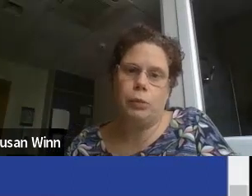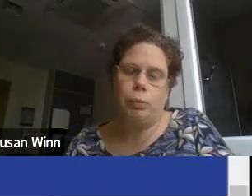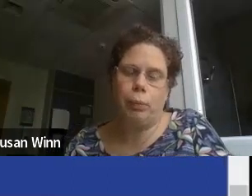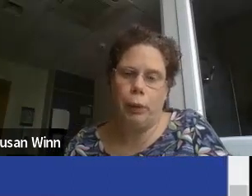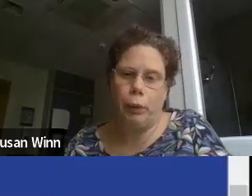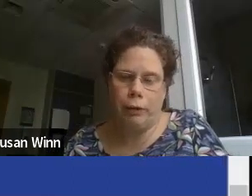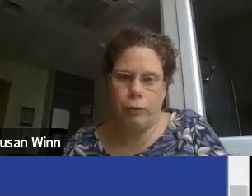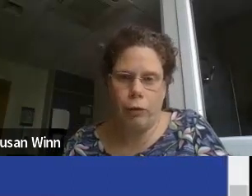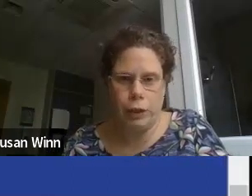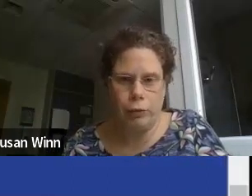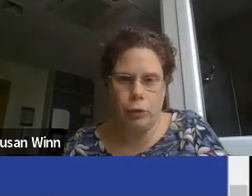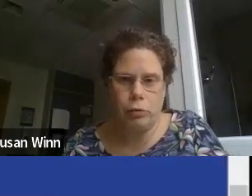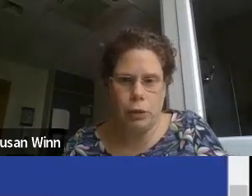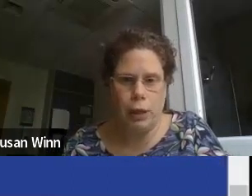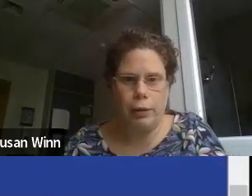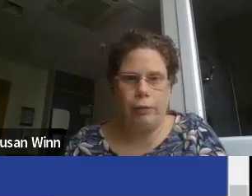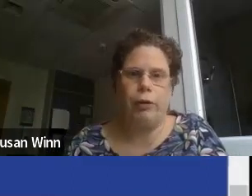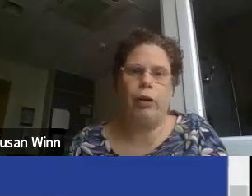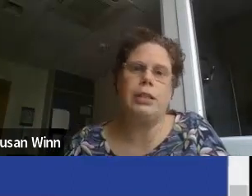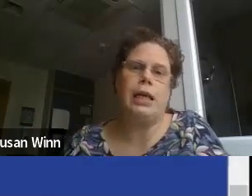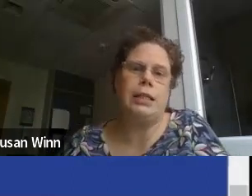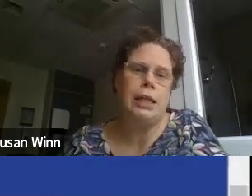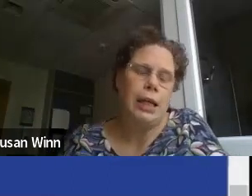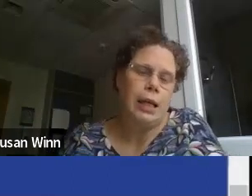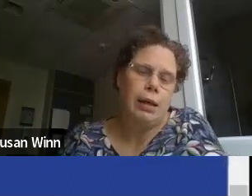and probably will be involved in the future as well for content.